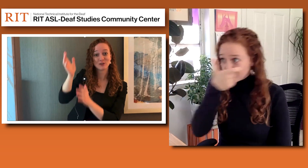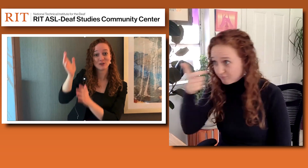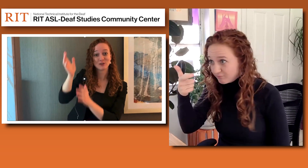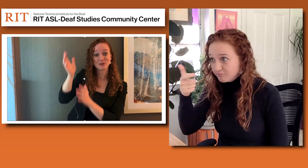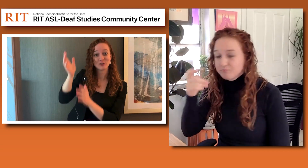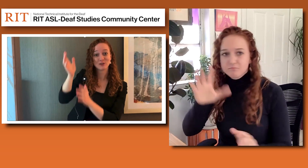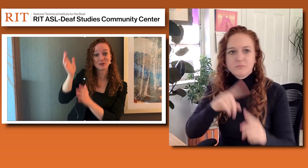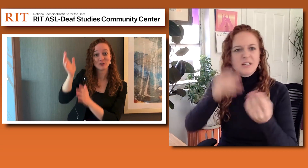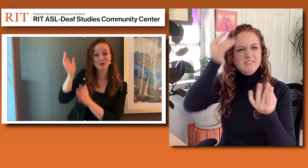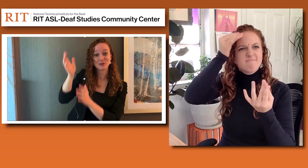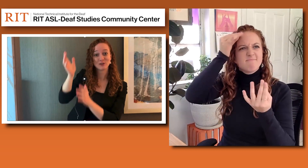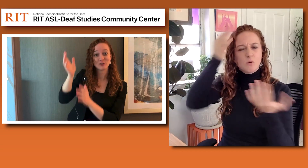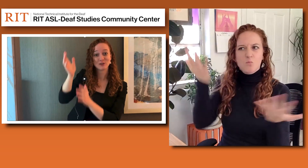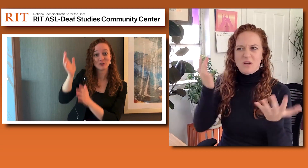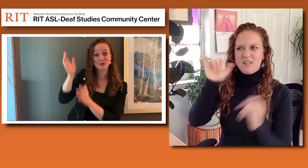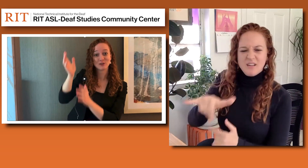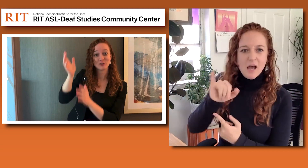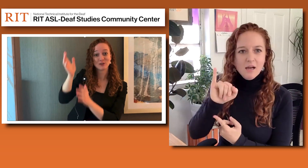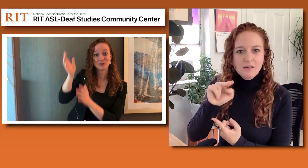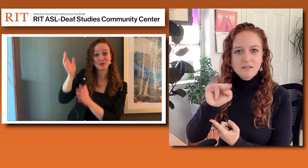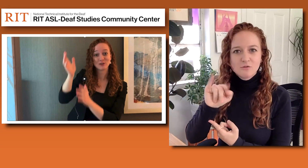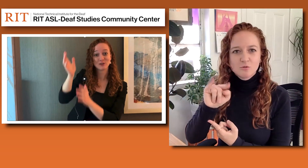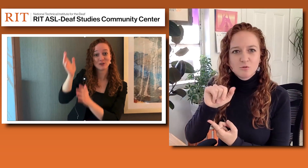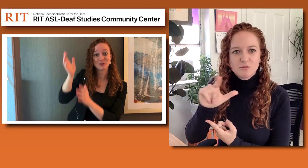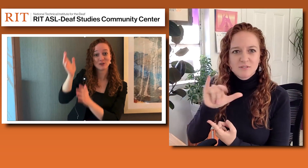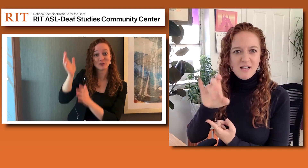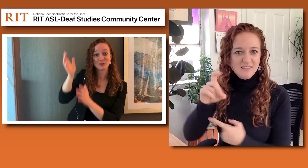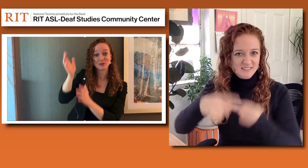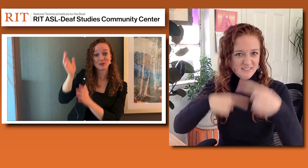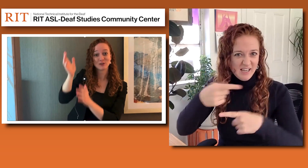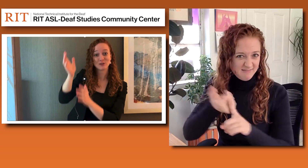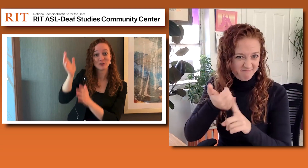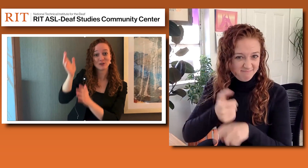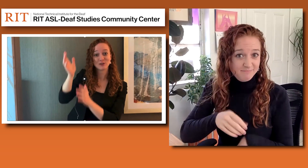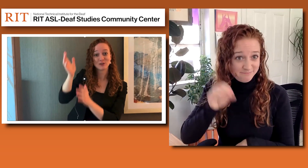I want you to watch it. Think about what that initialized sign actually is.